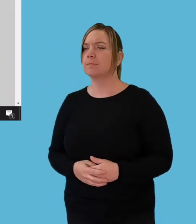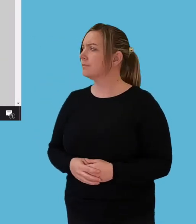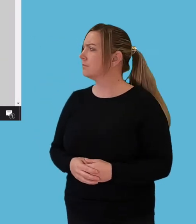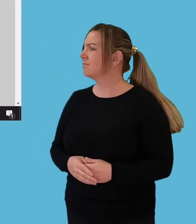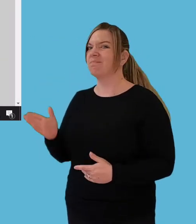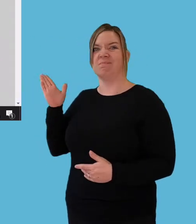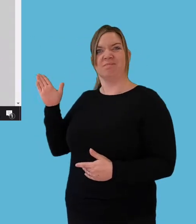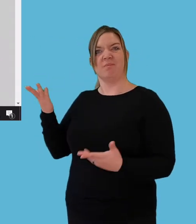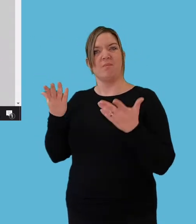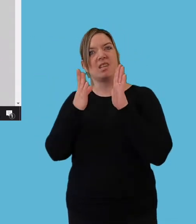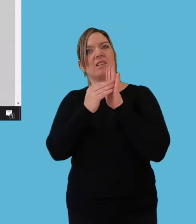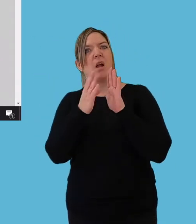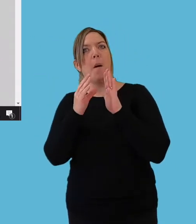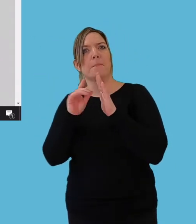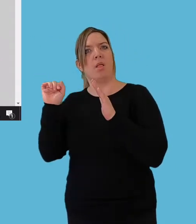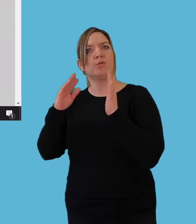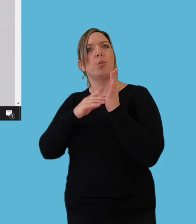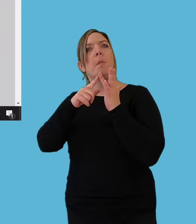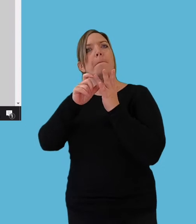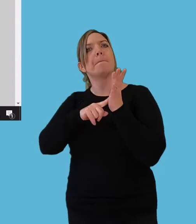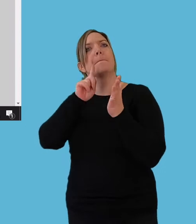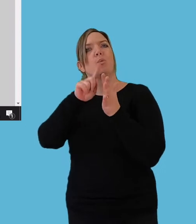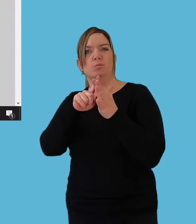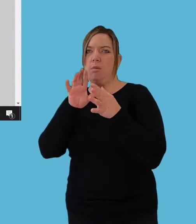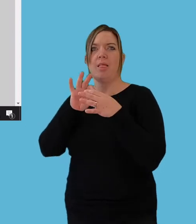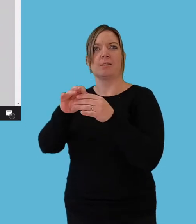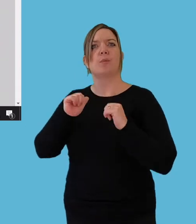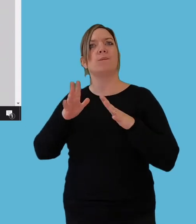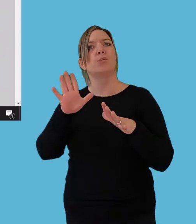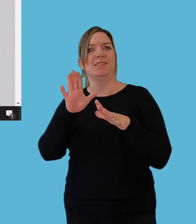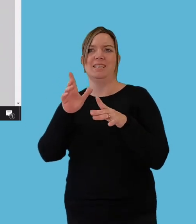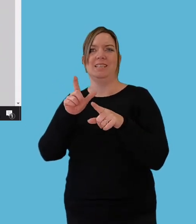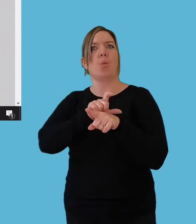but this is an example of one of our Moodles linked to a free short course that we run.